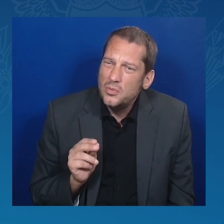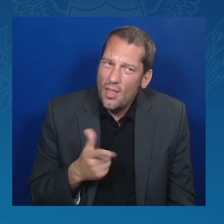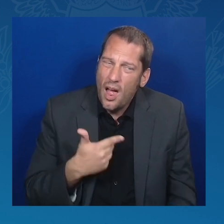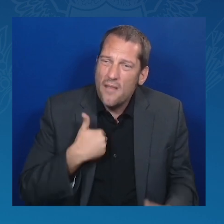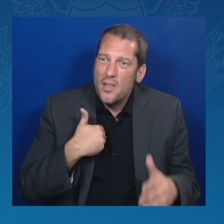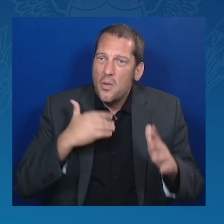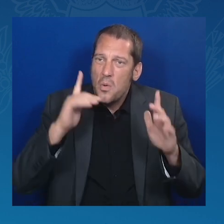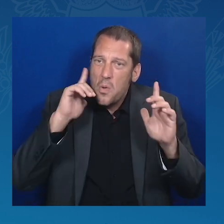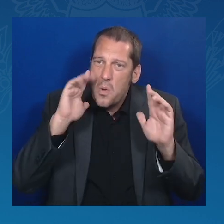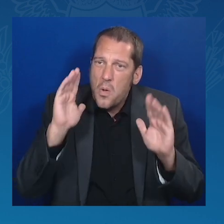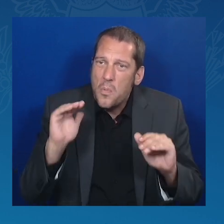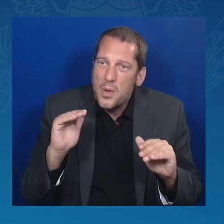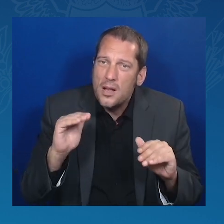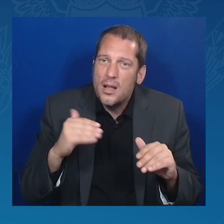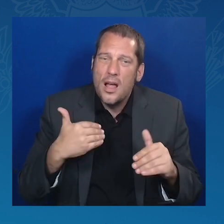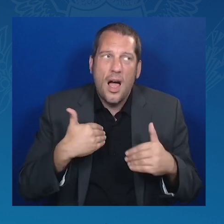because they know that they have a future.